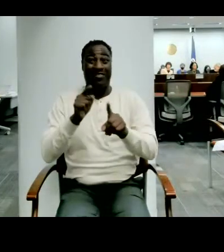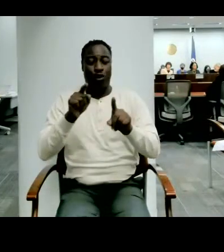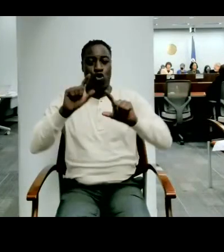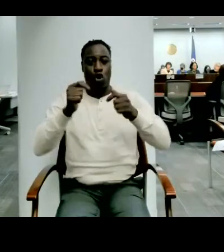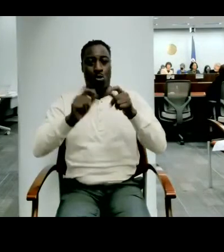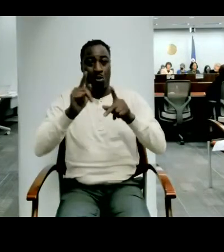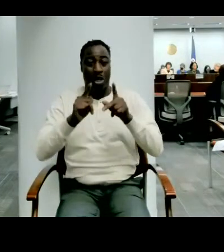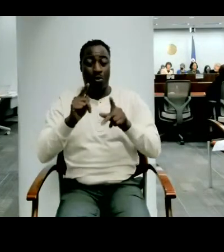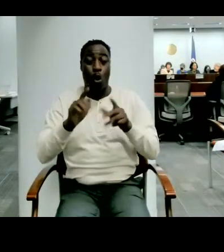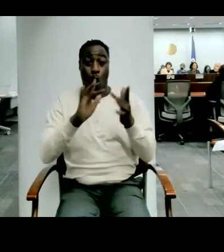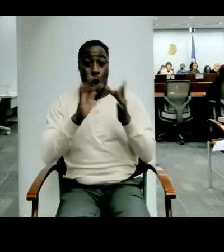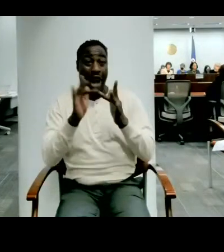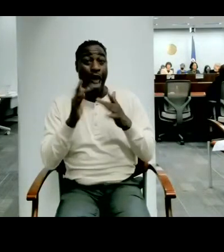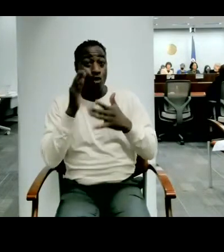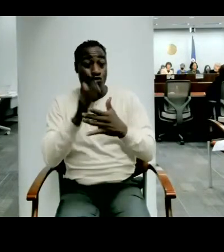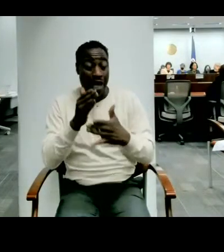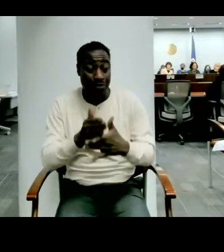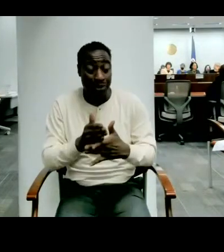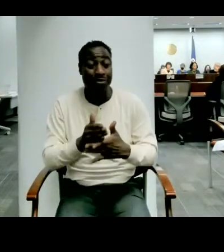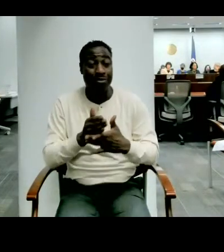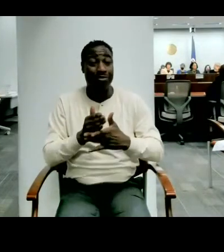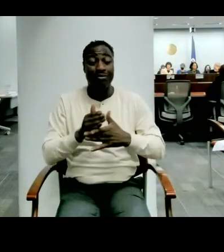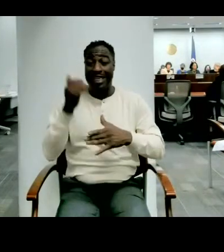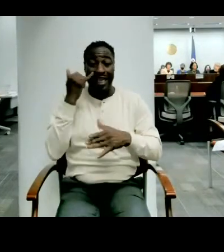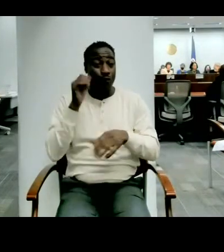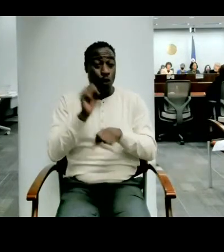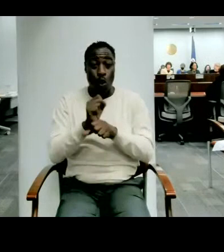online harassment in the sense of you are working from home or remote work,